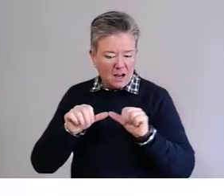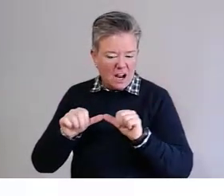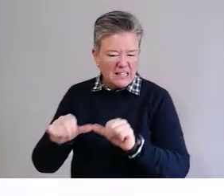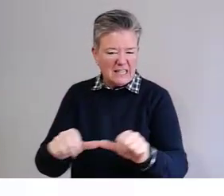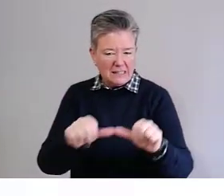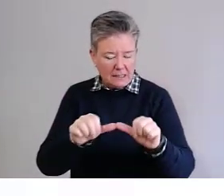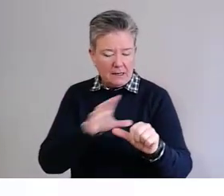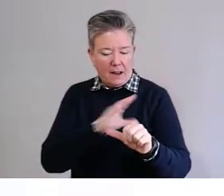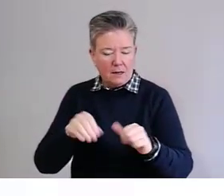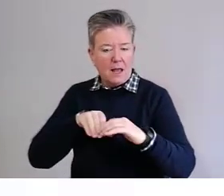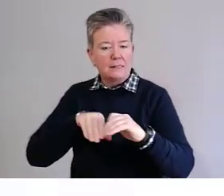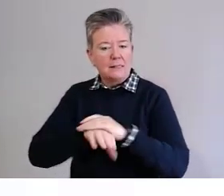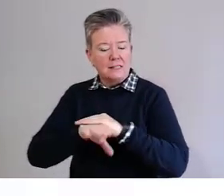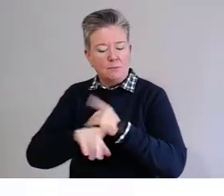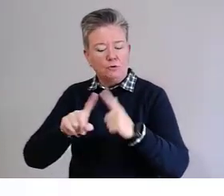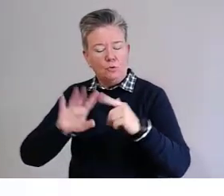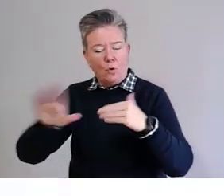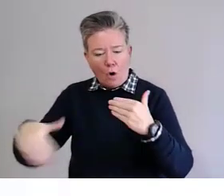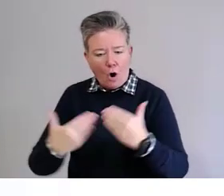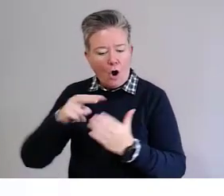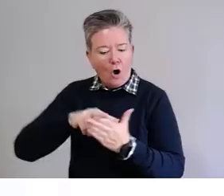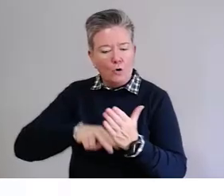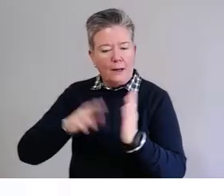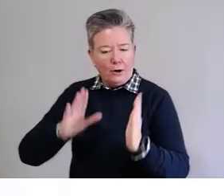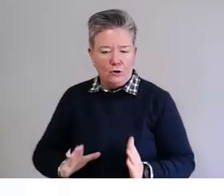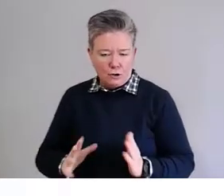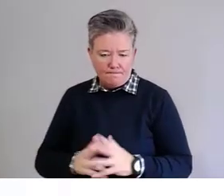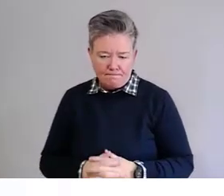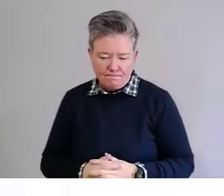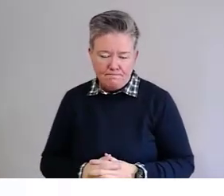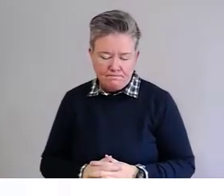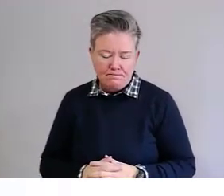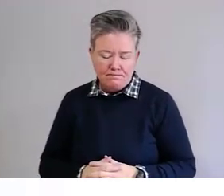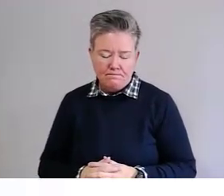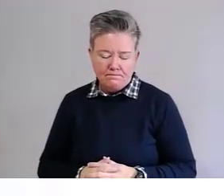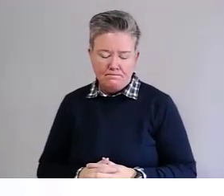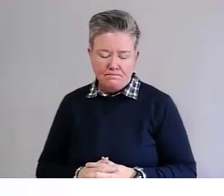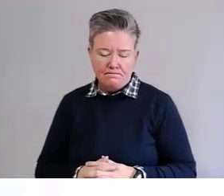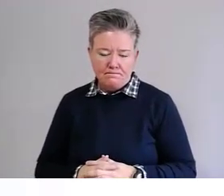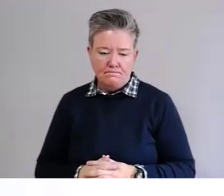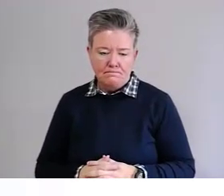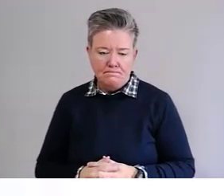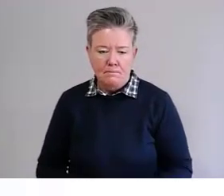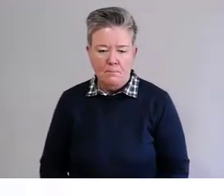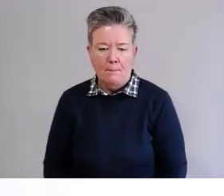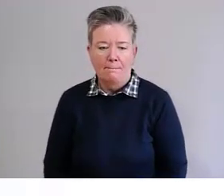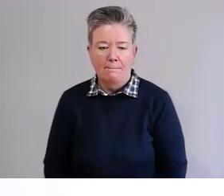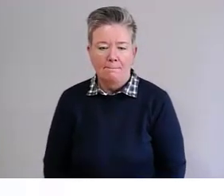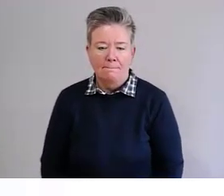and accessible to all readers.